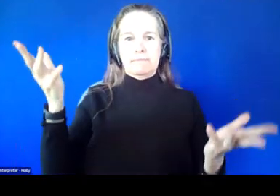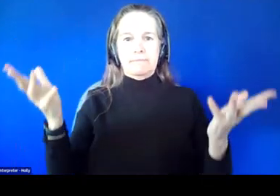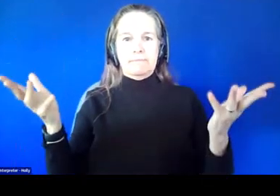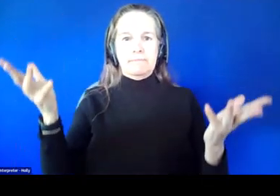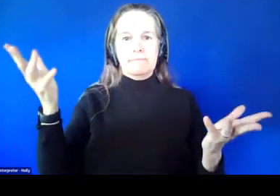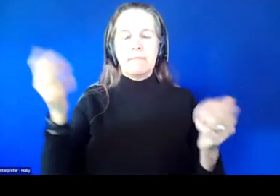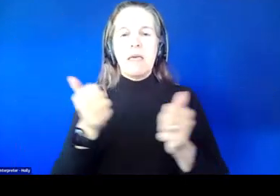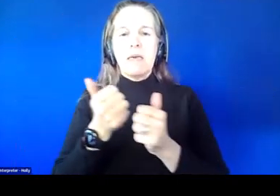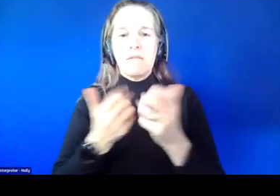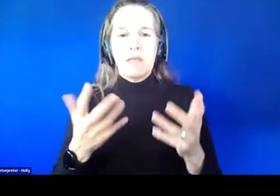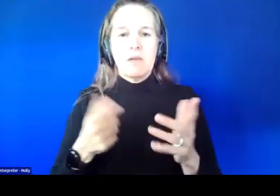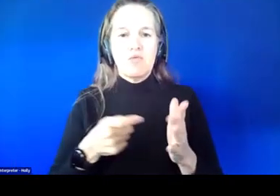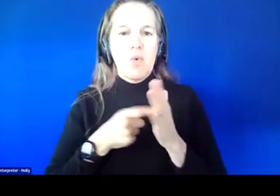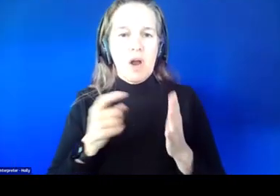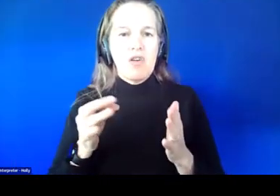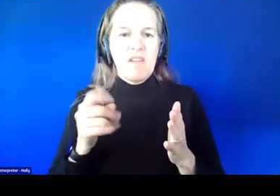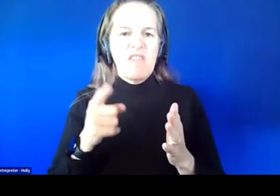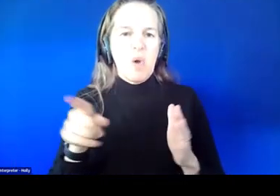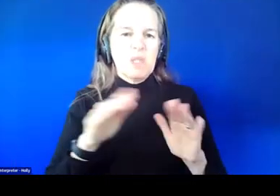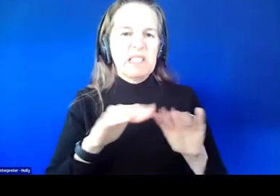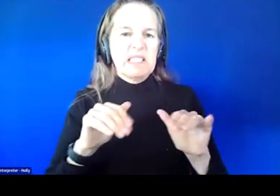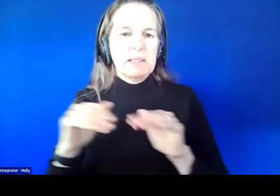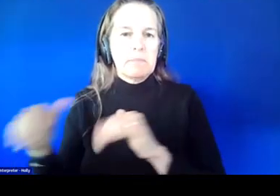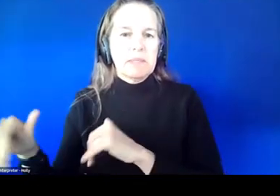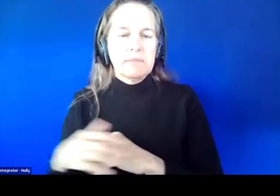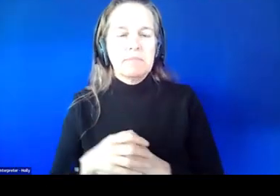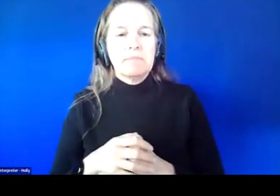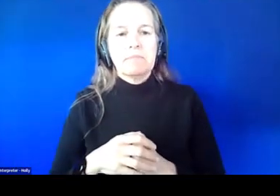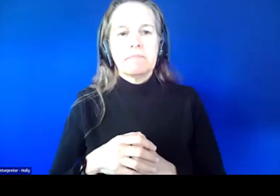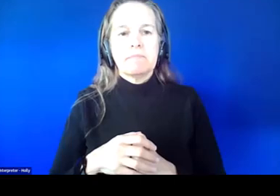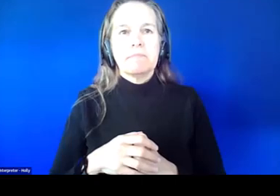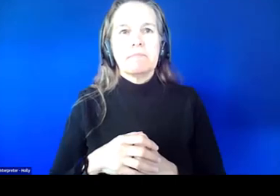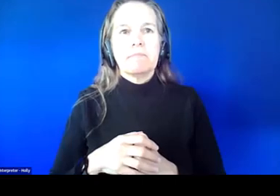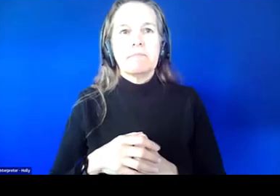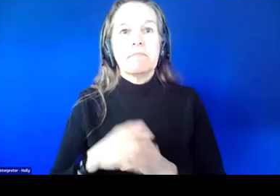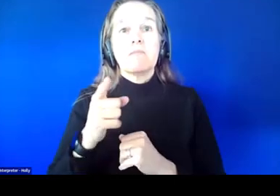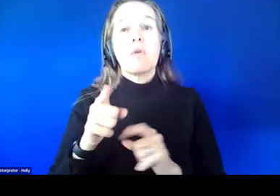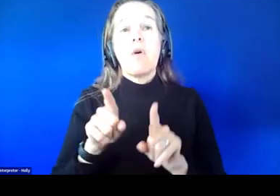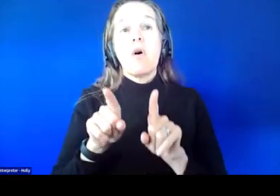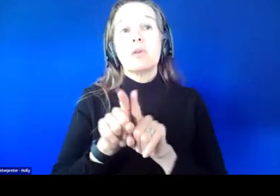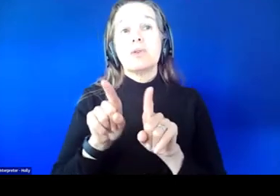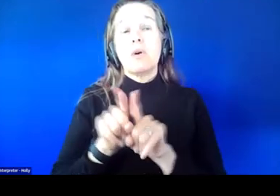required of those systems. um tribal sovereignty also consists of our ways